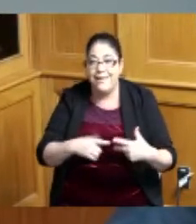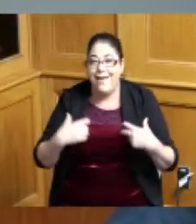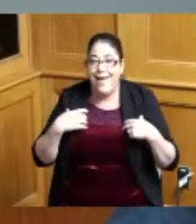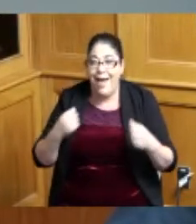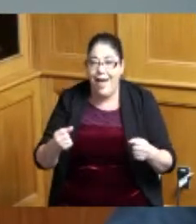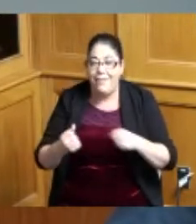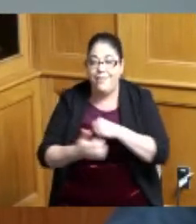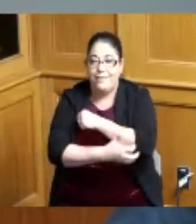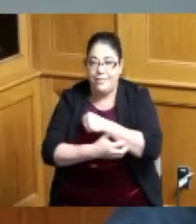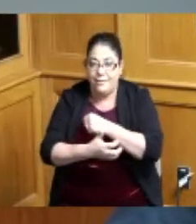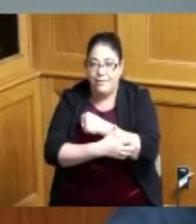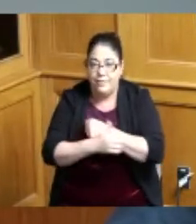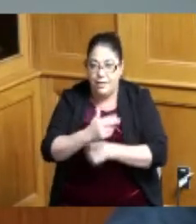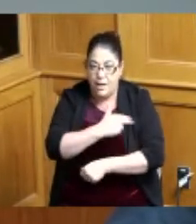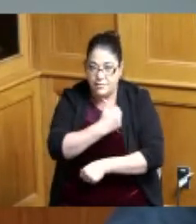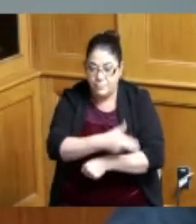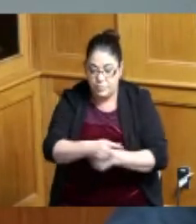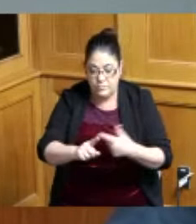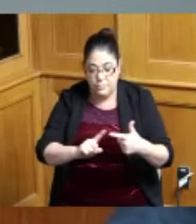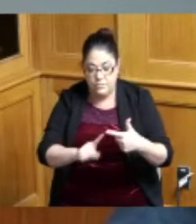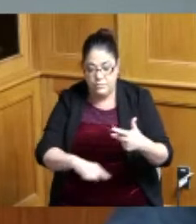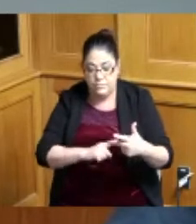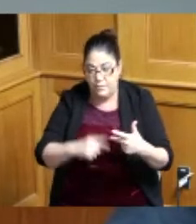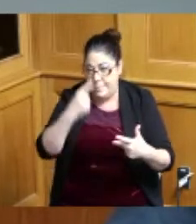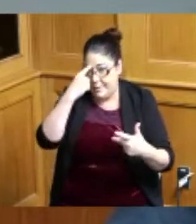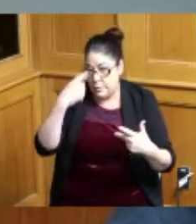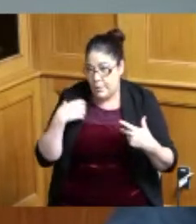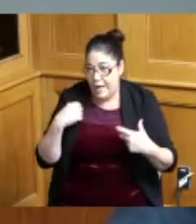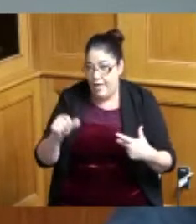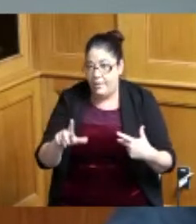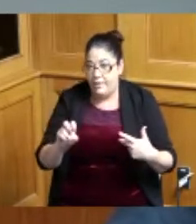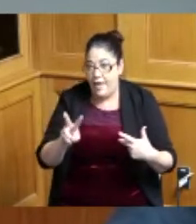care levy and the mental health services levy all of which are going to be the subject of a